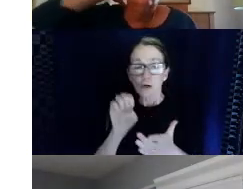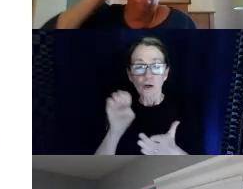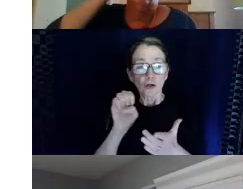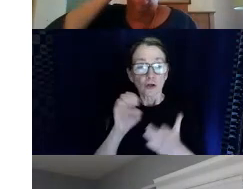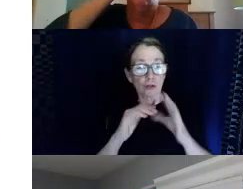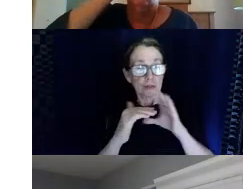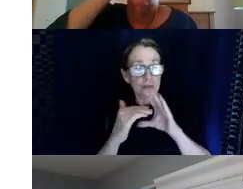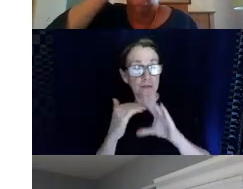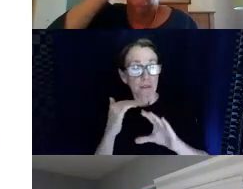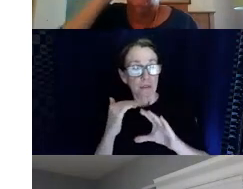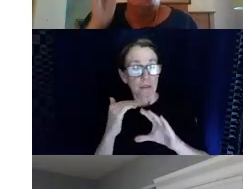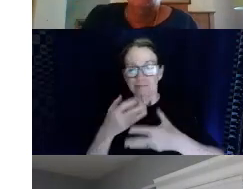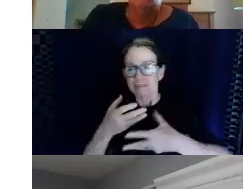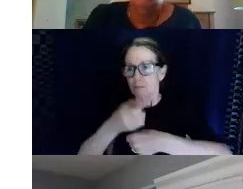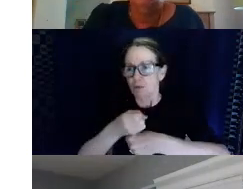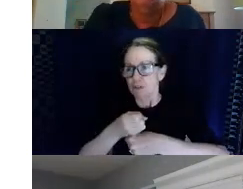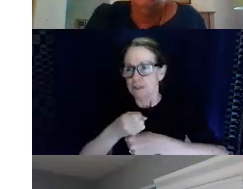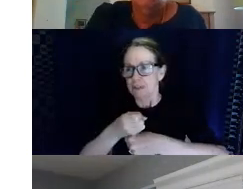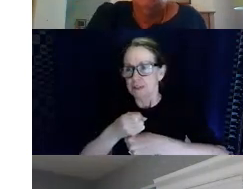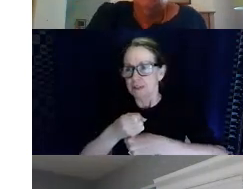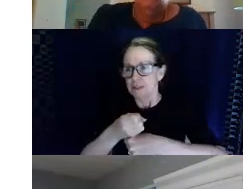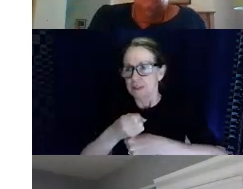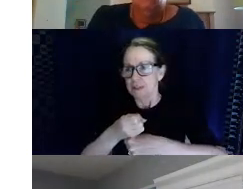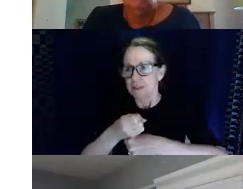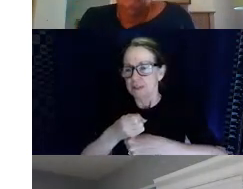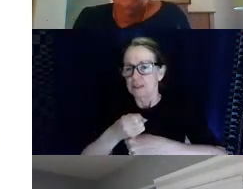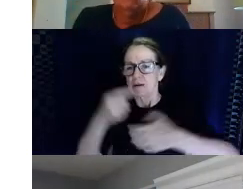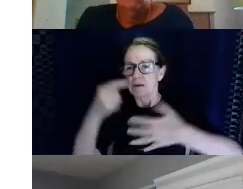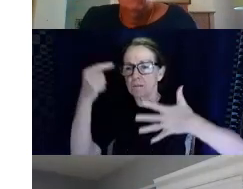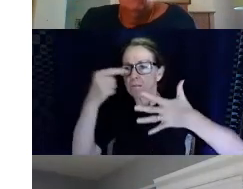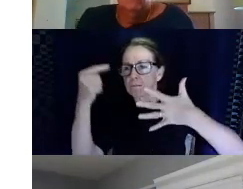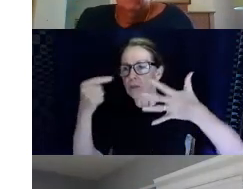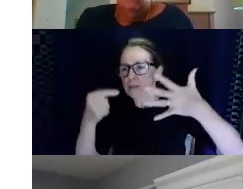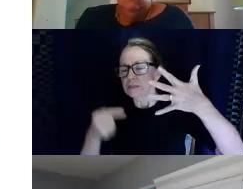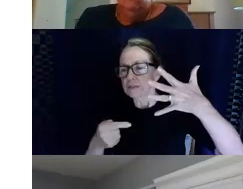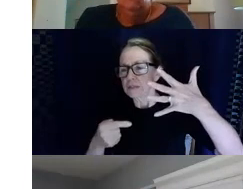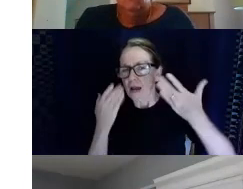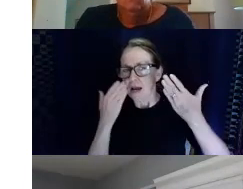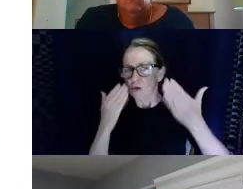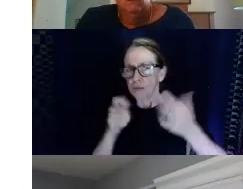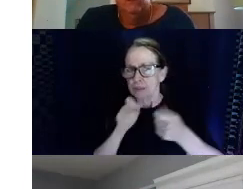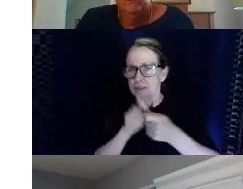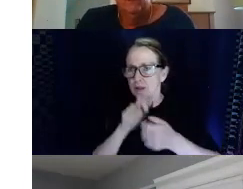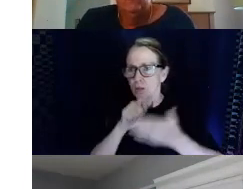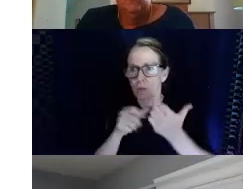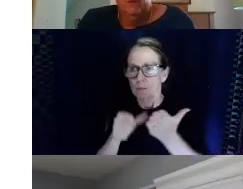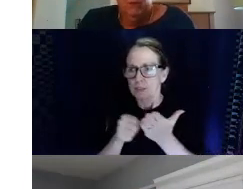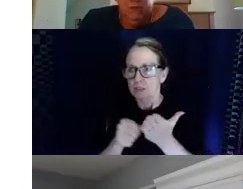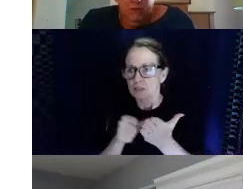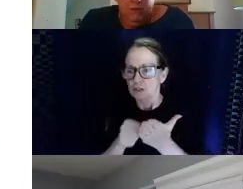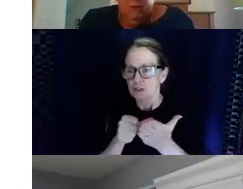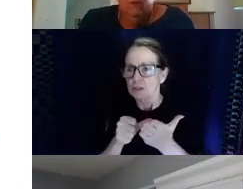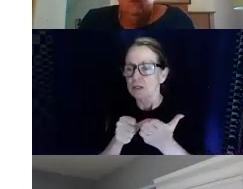DO YOU KNOW WHICH PAGE IT IS, BRETT?